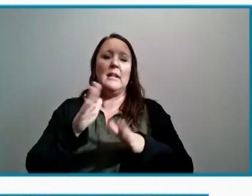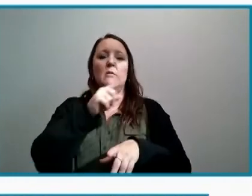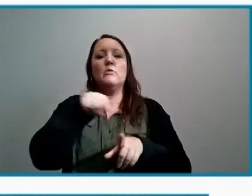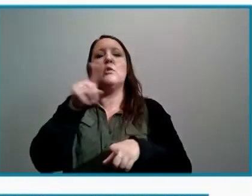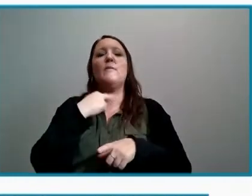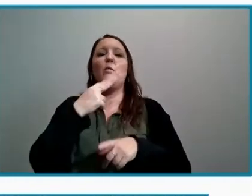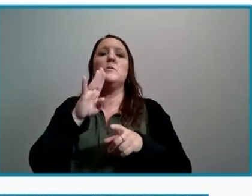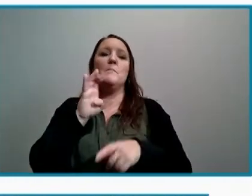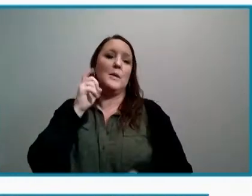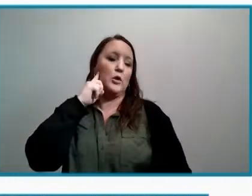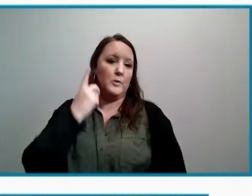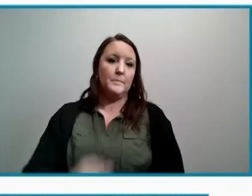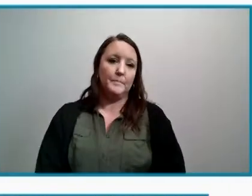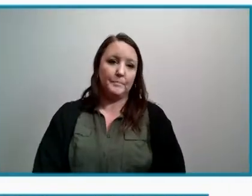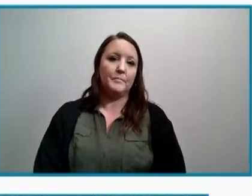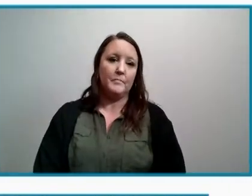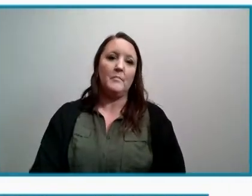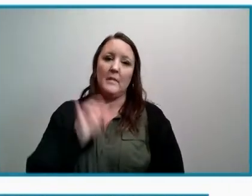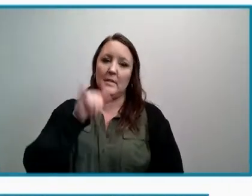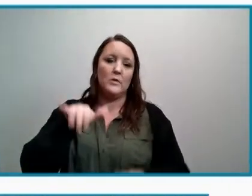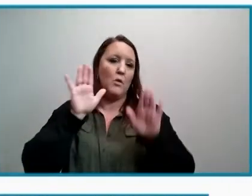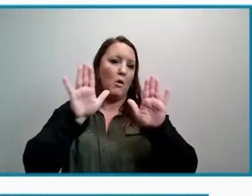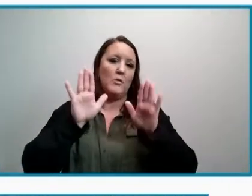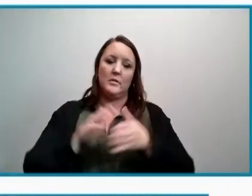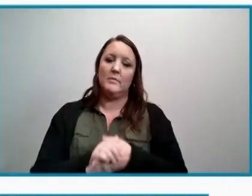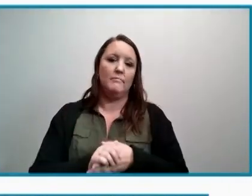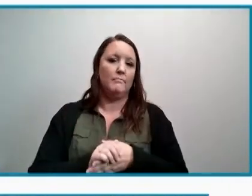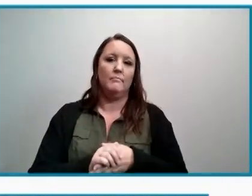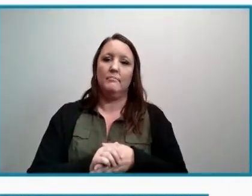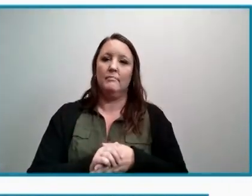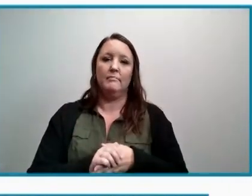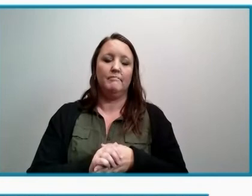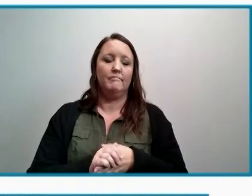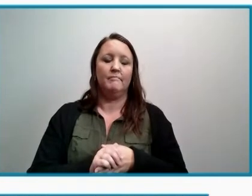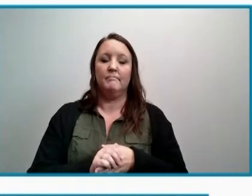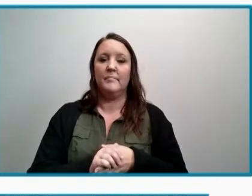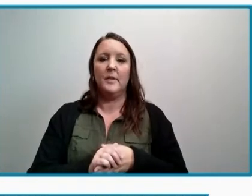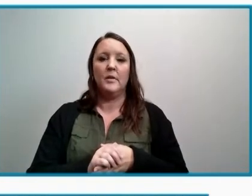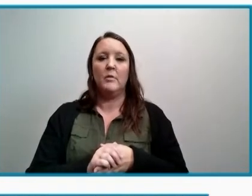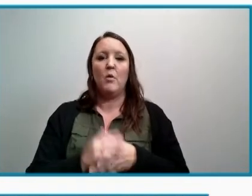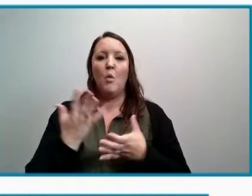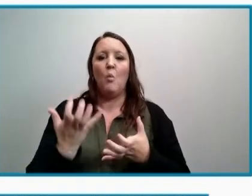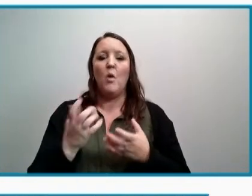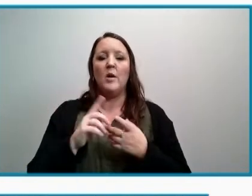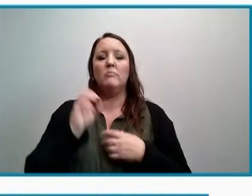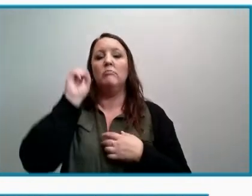That's great. What a, a great note to end on and I want just throw out some words that I heard each of